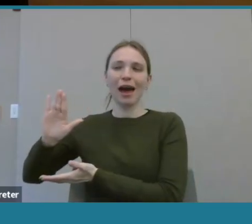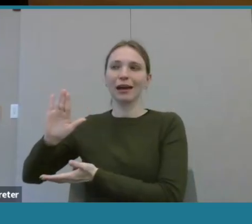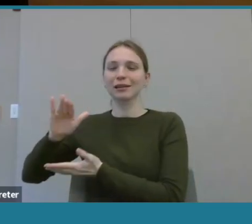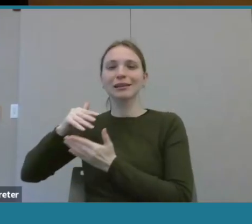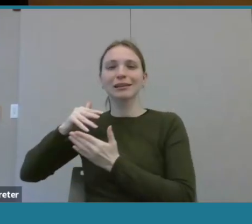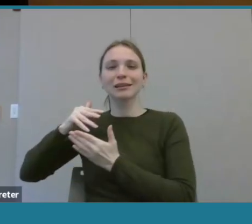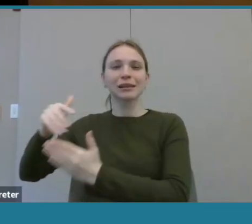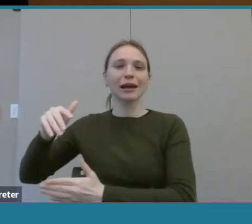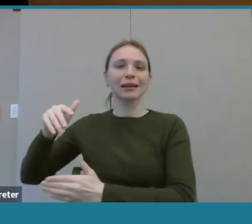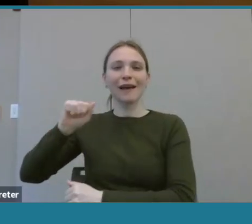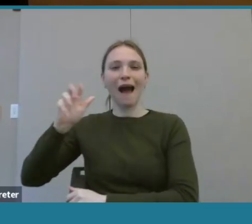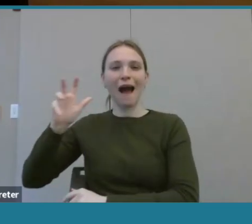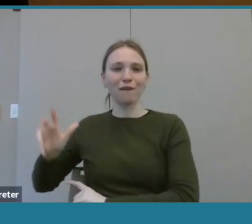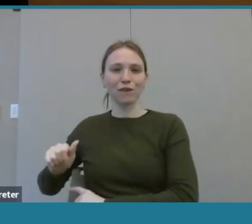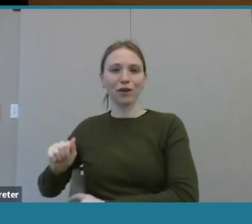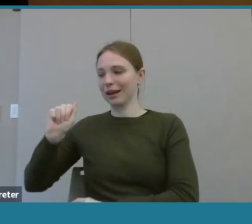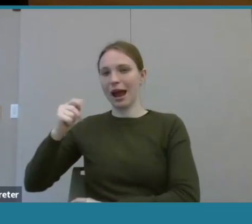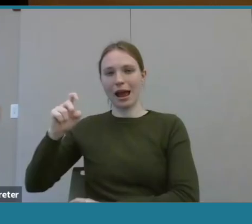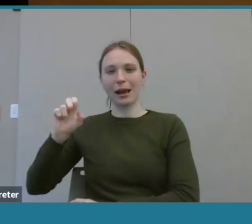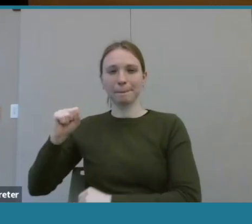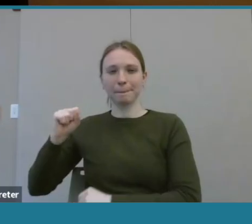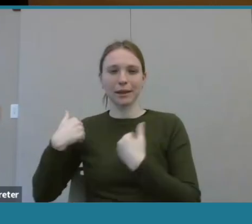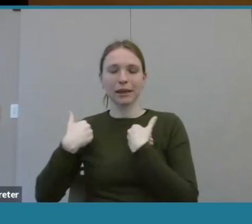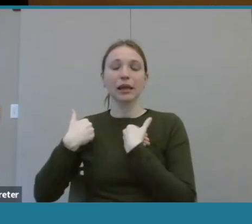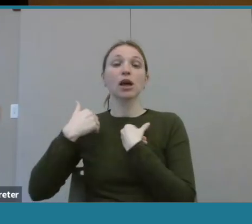apes, we came across this as kind of the most relevant thing.